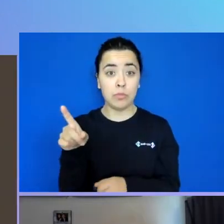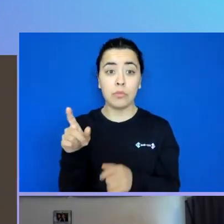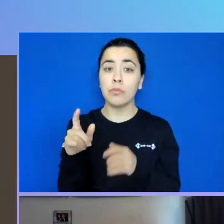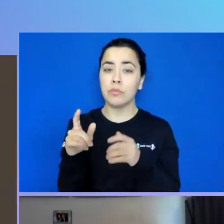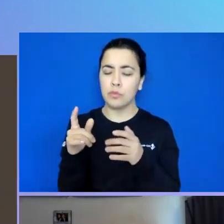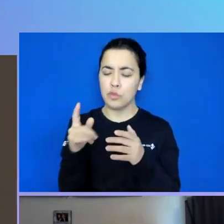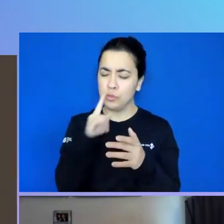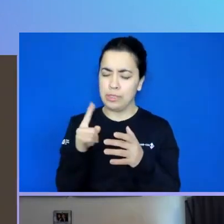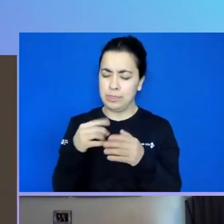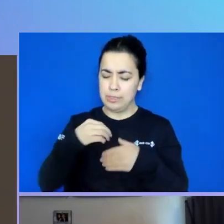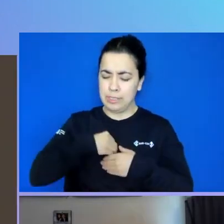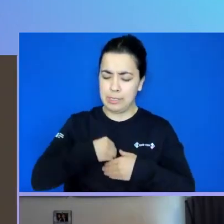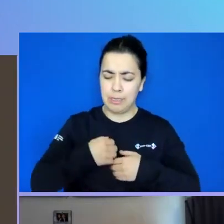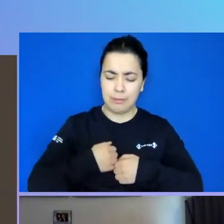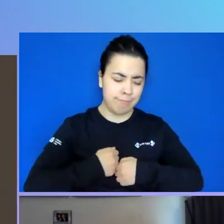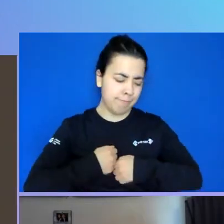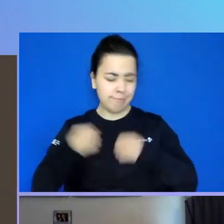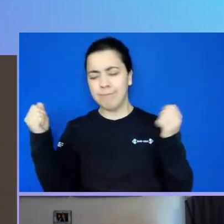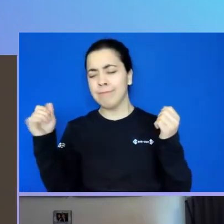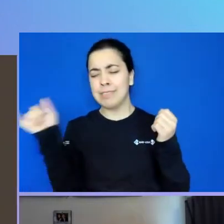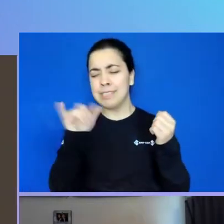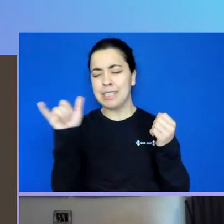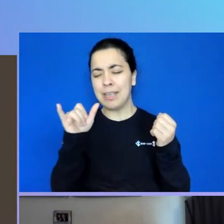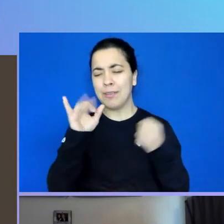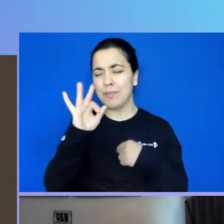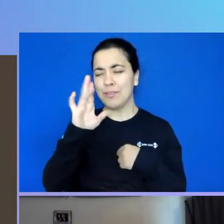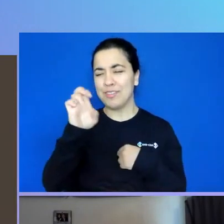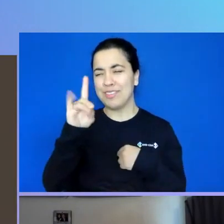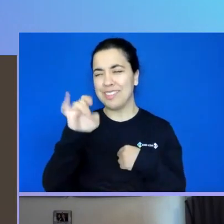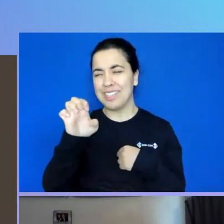Mercury, uh, from the famous rock band Queen and start